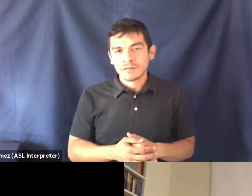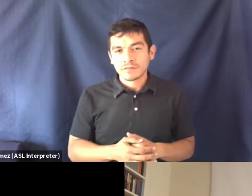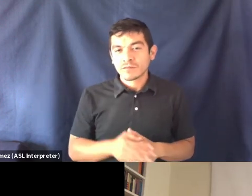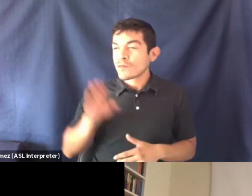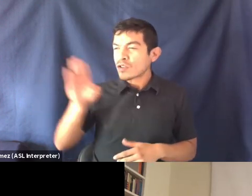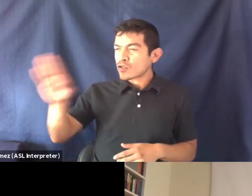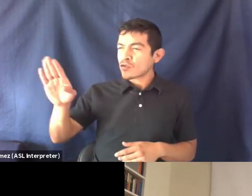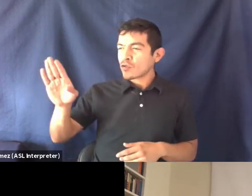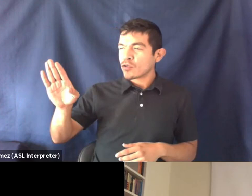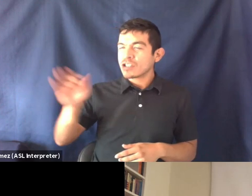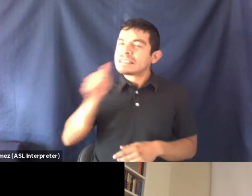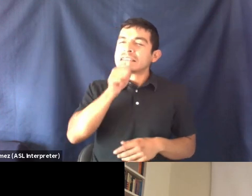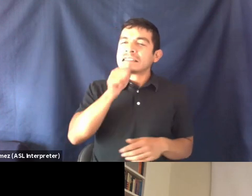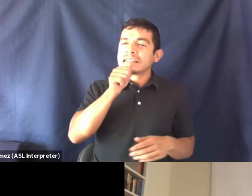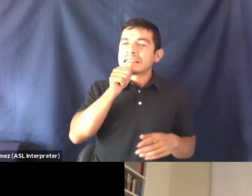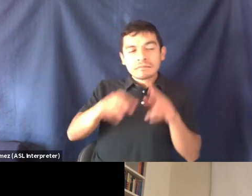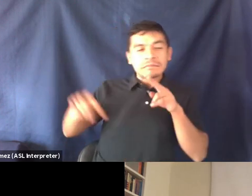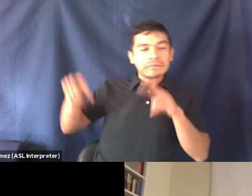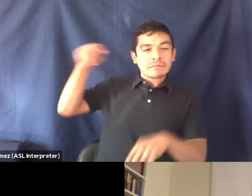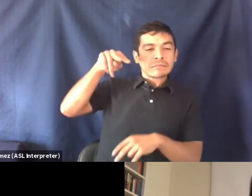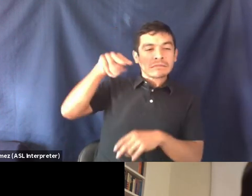is such a or fly on the back of a dog typically.